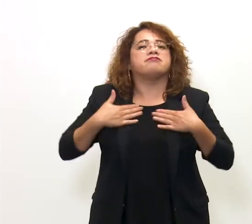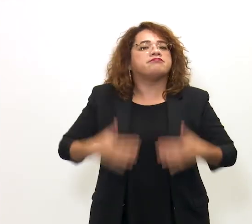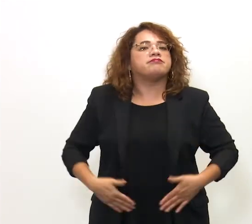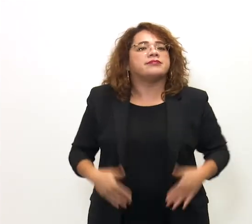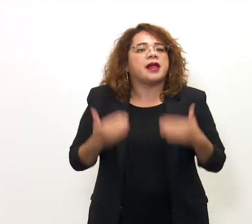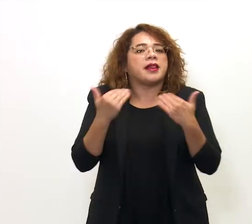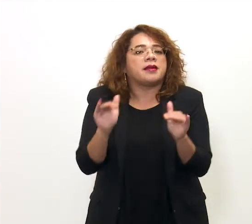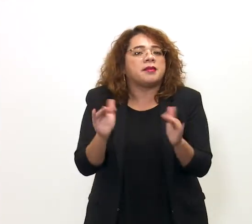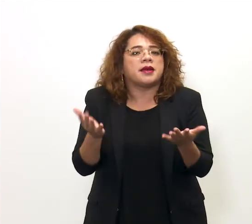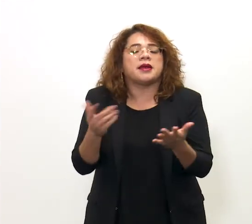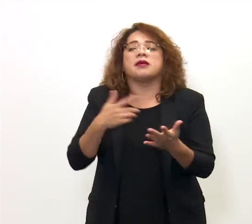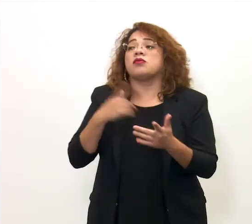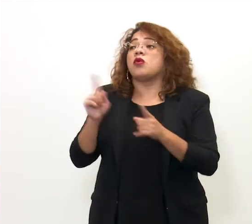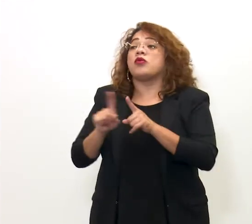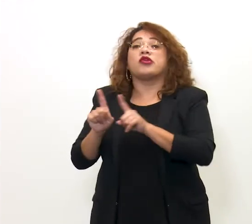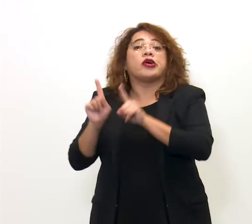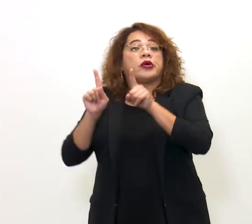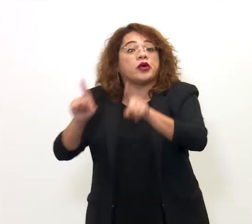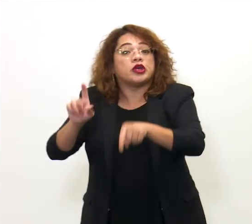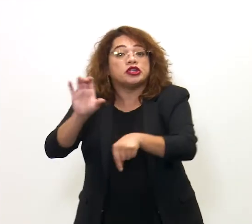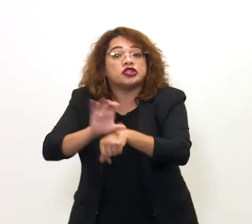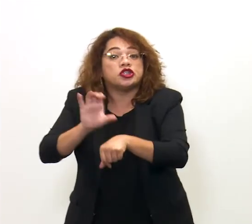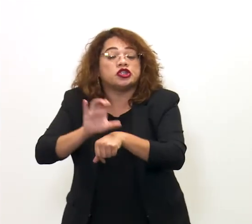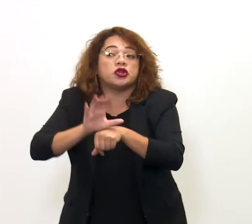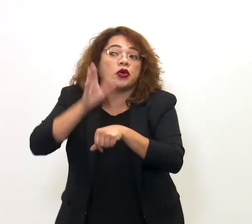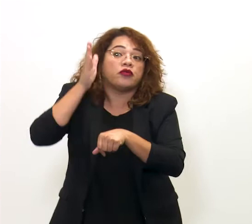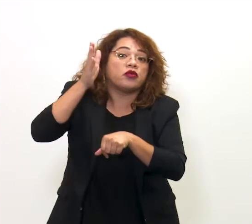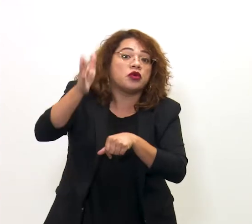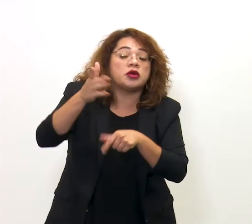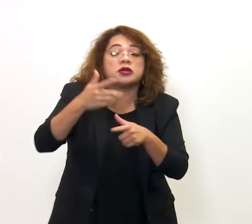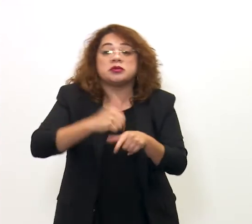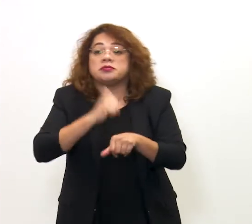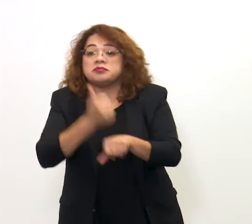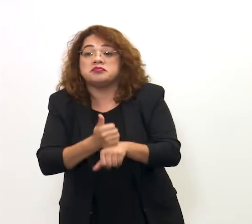additional churches in the in the near future so these are all really important partnerships